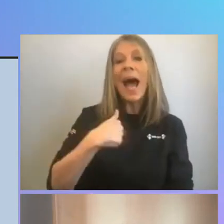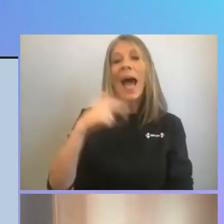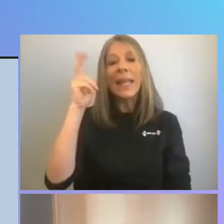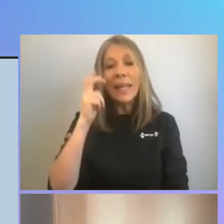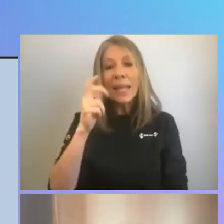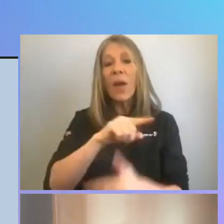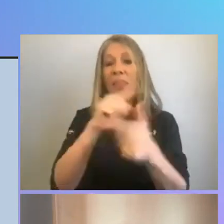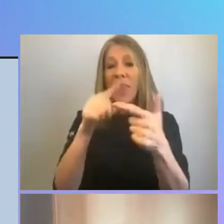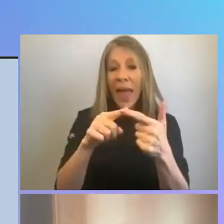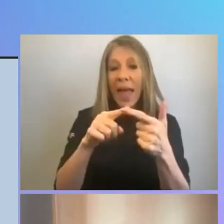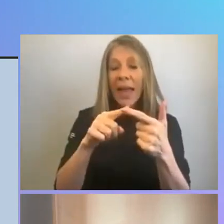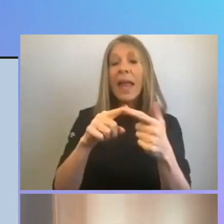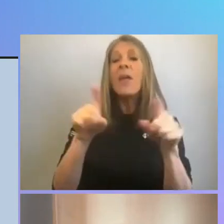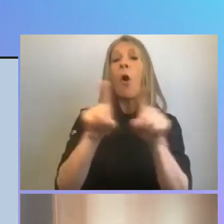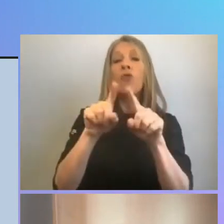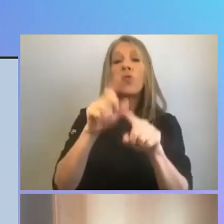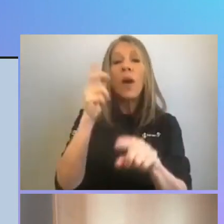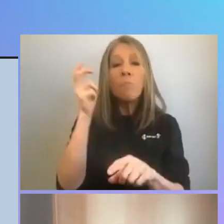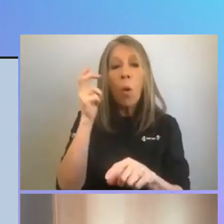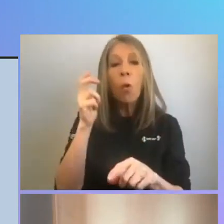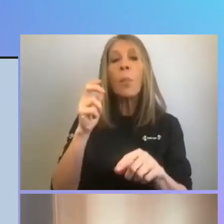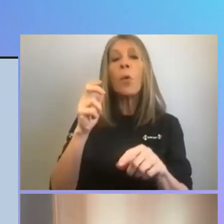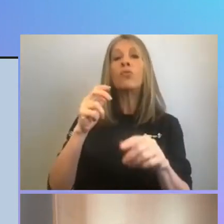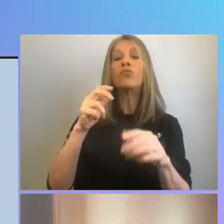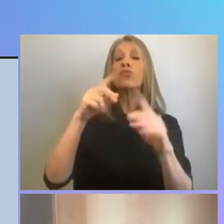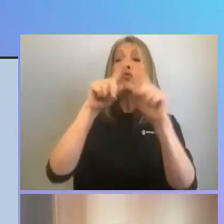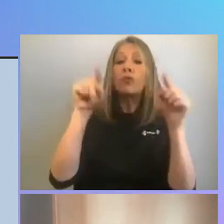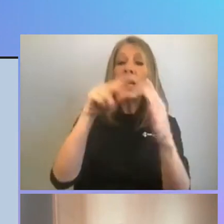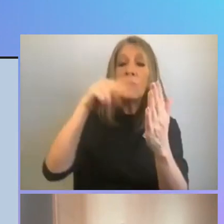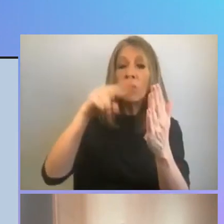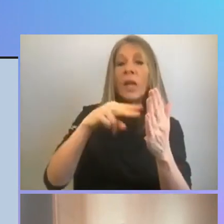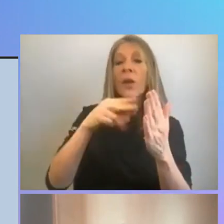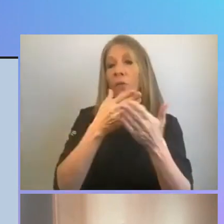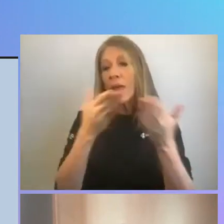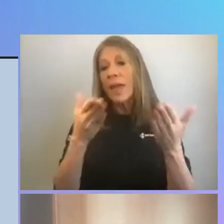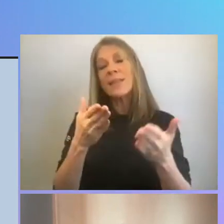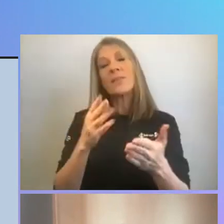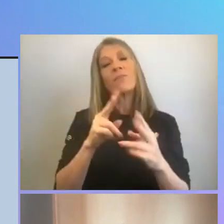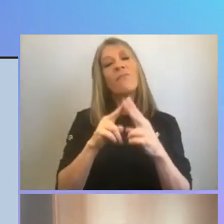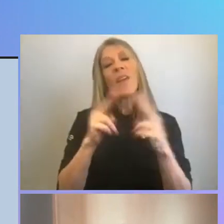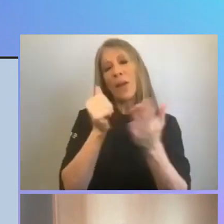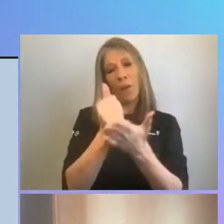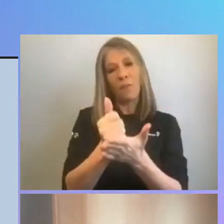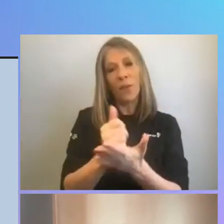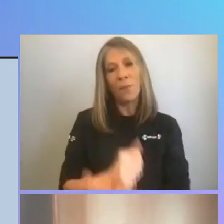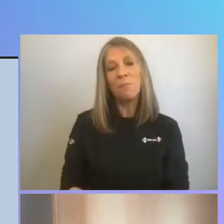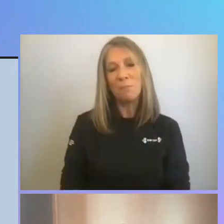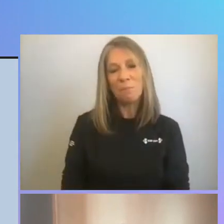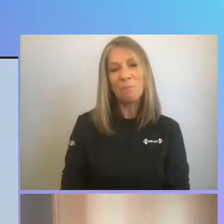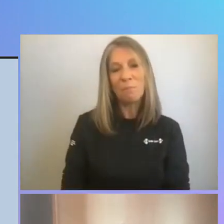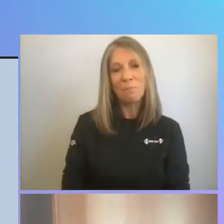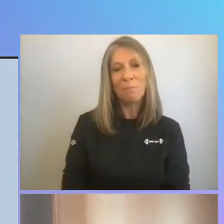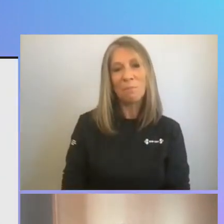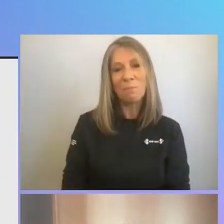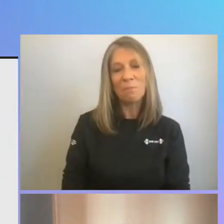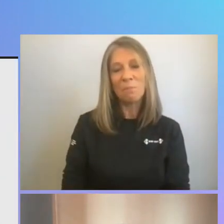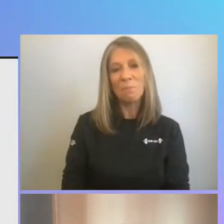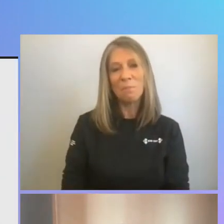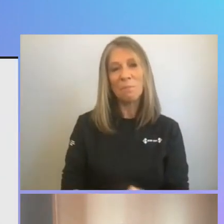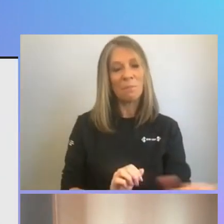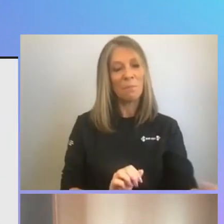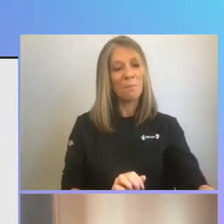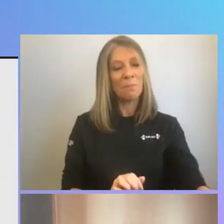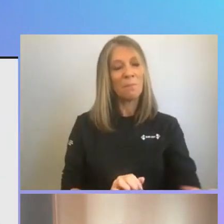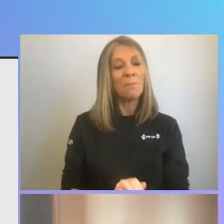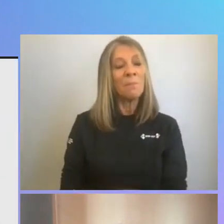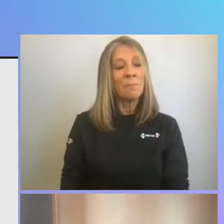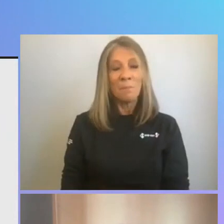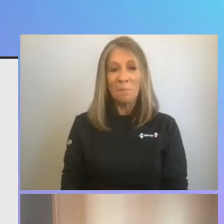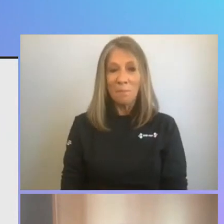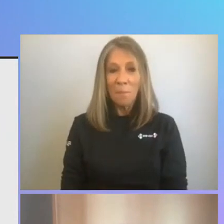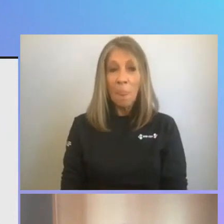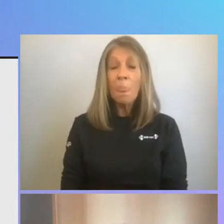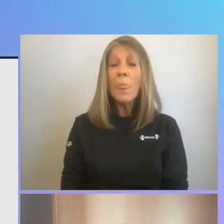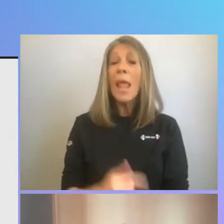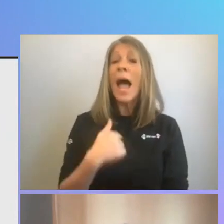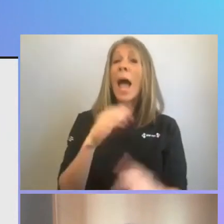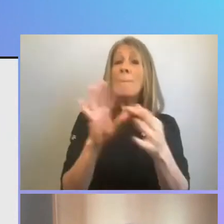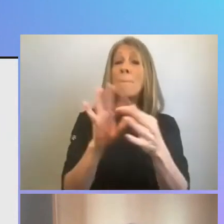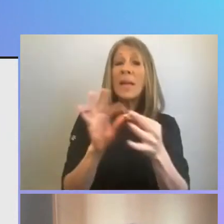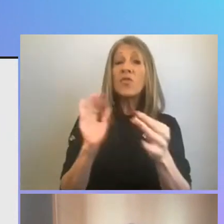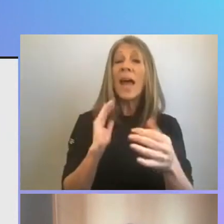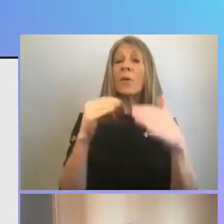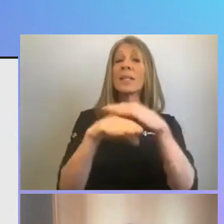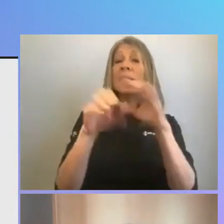screen reader gestures which I find super super helpful. All.